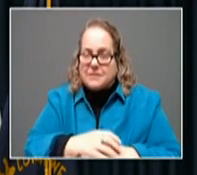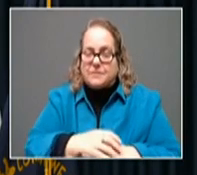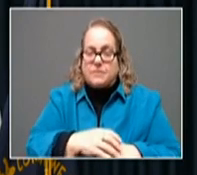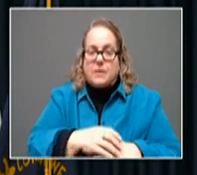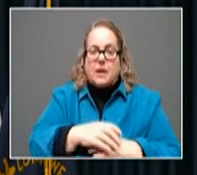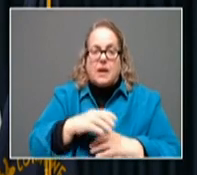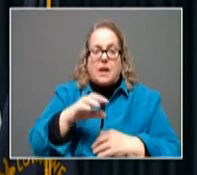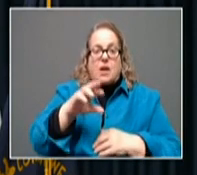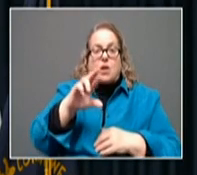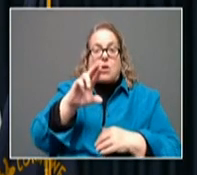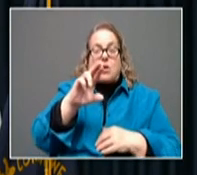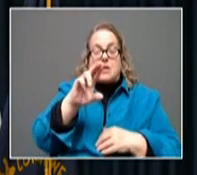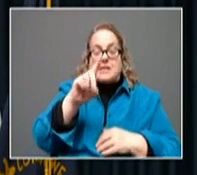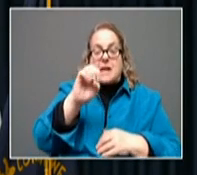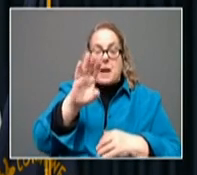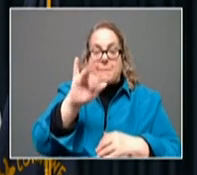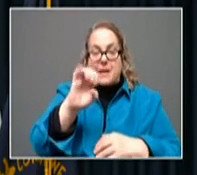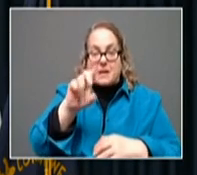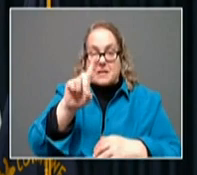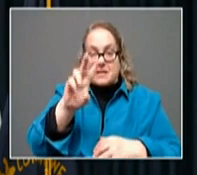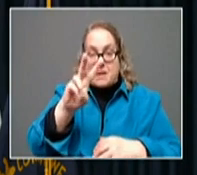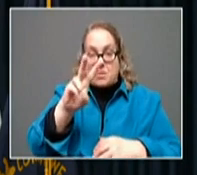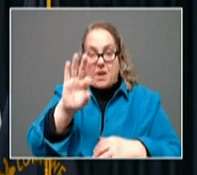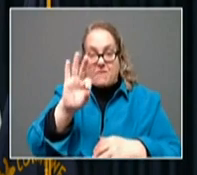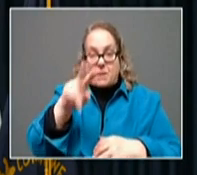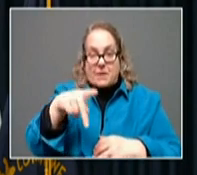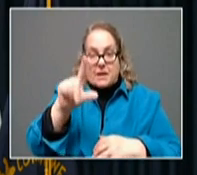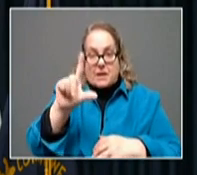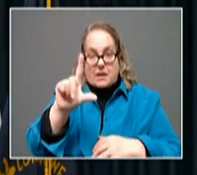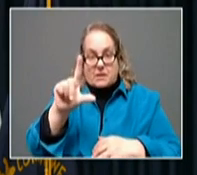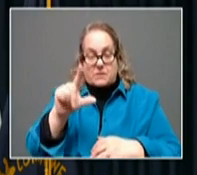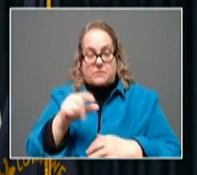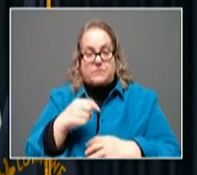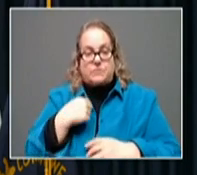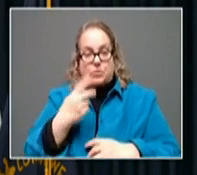thank you very much. I also have to if that's okay. One is not related to